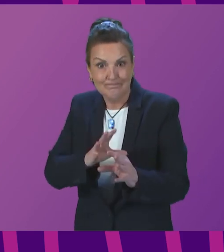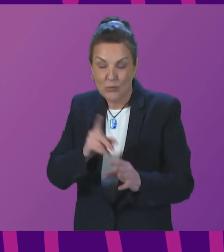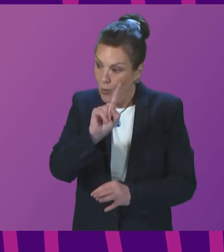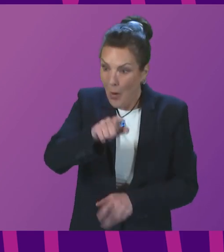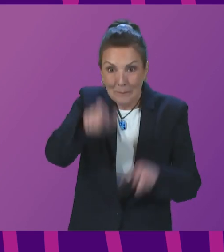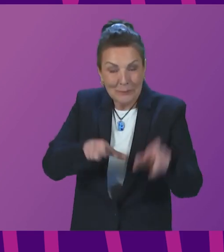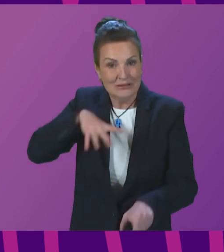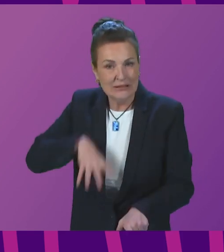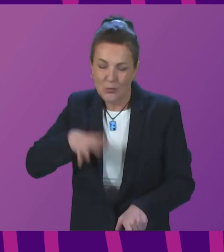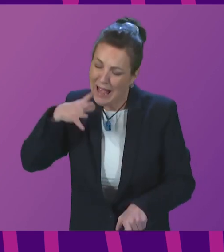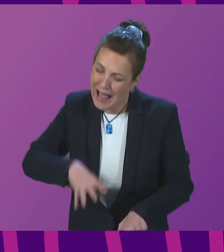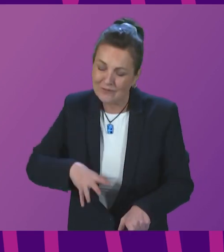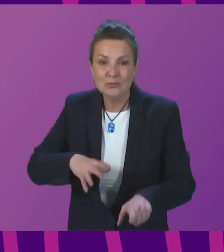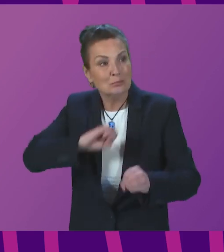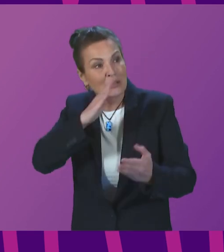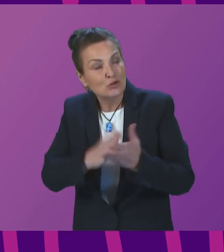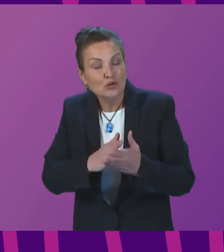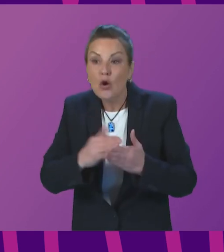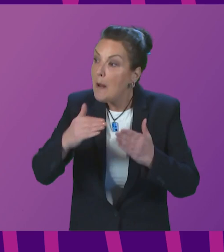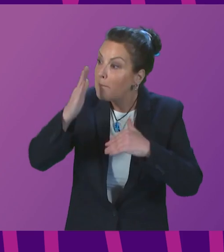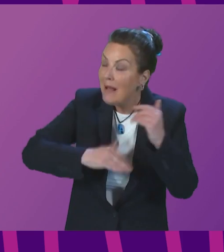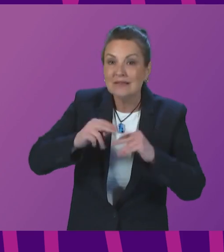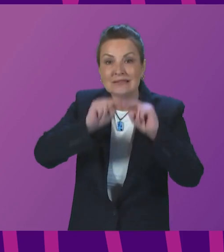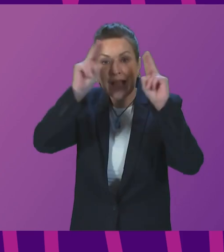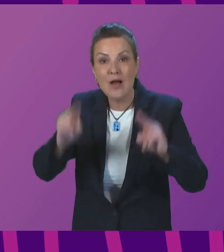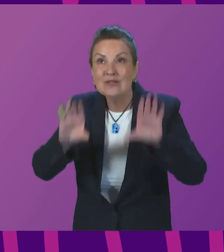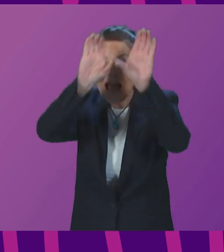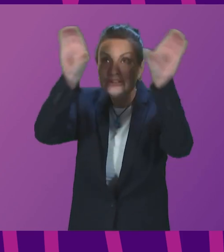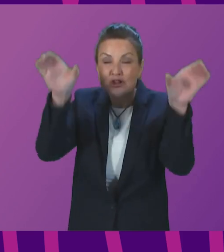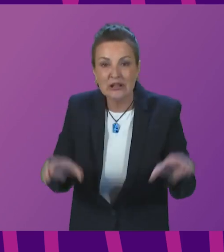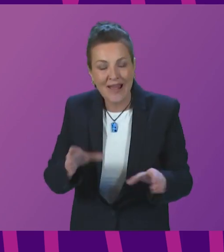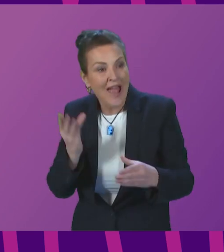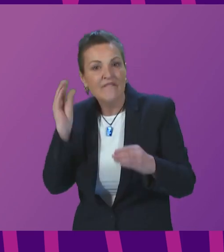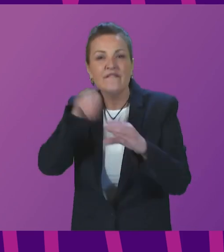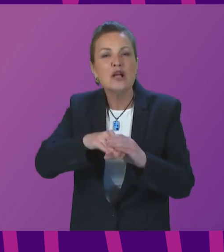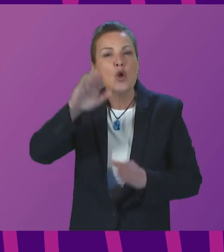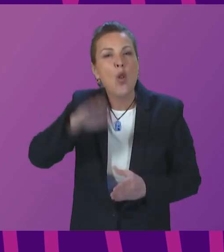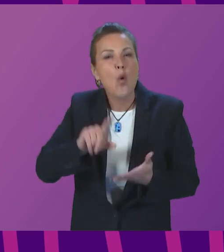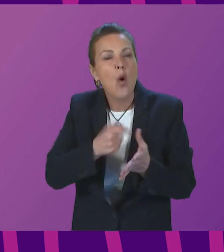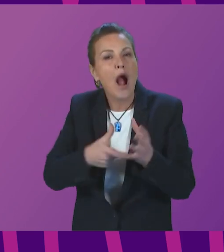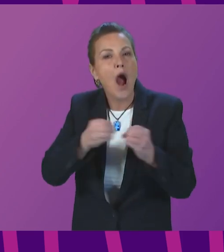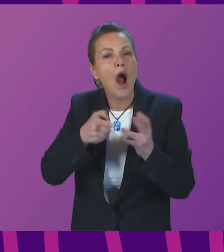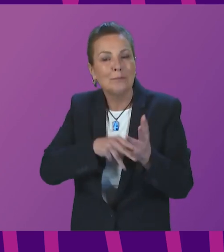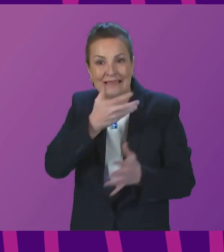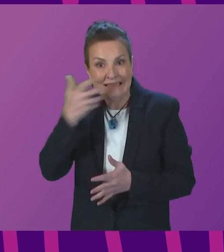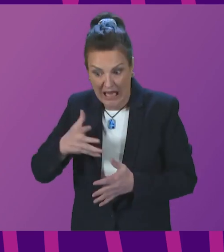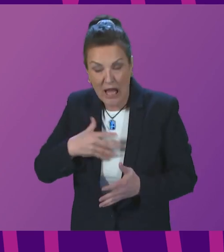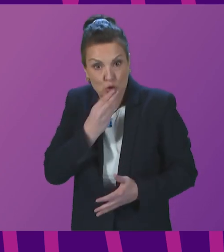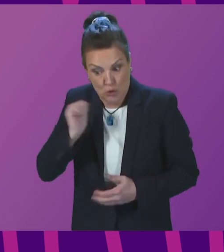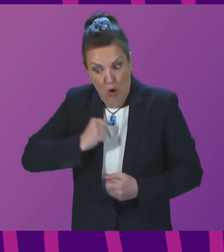We must insulate Scotland, retrofit buildings, invest in low-carbon heating and grow our renewables potential.